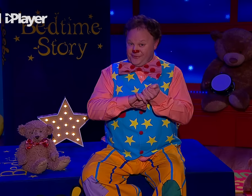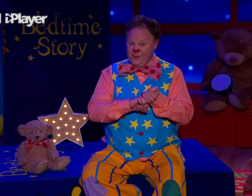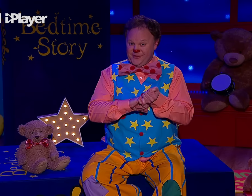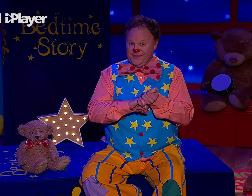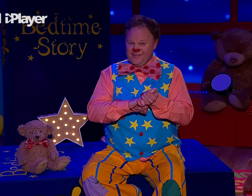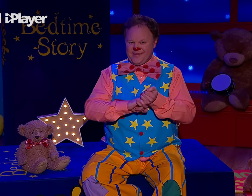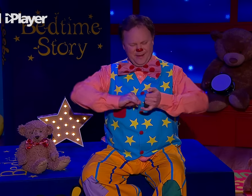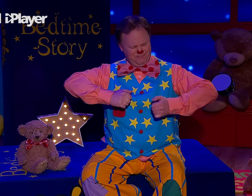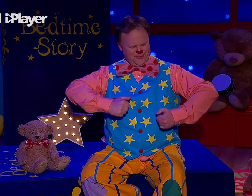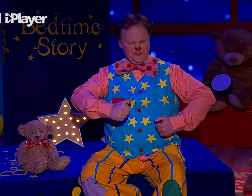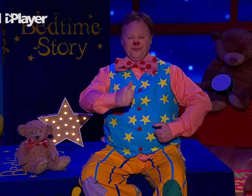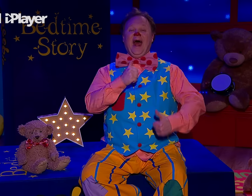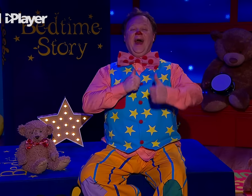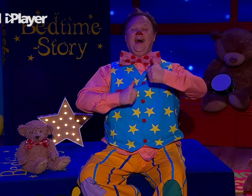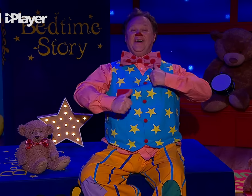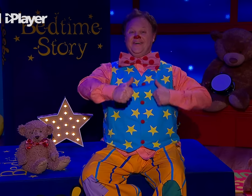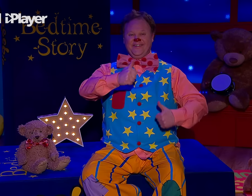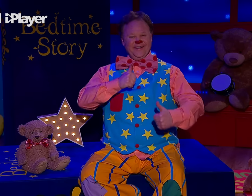susans proud